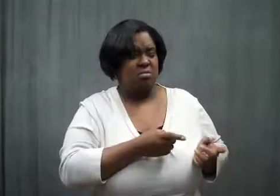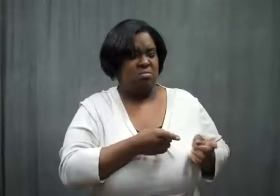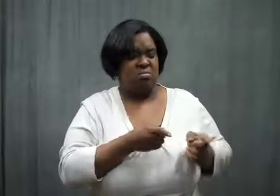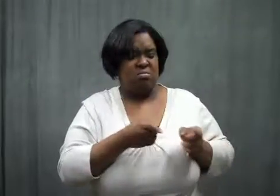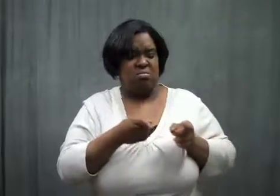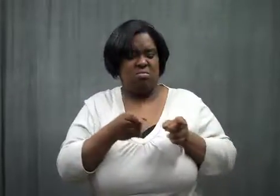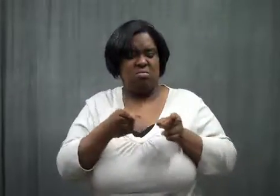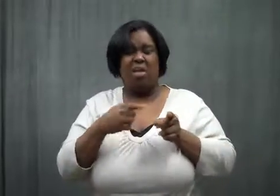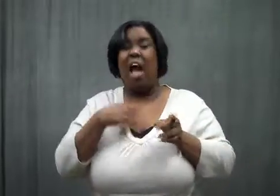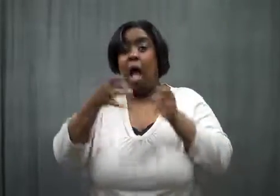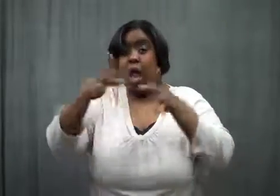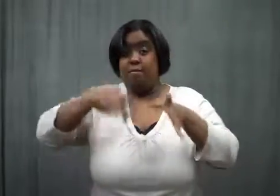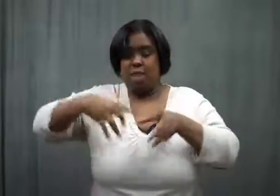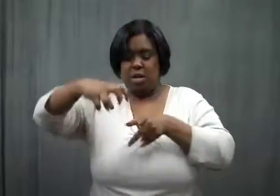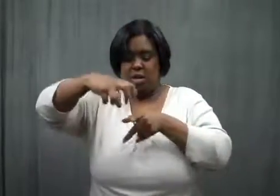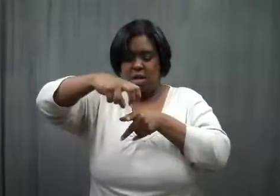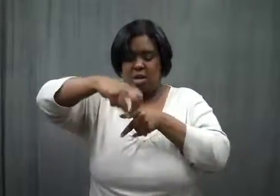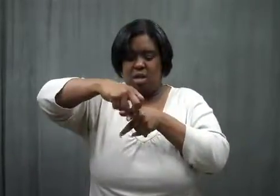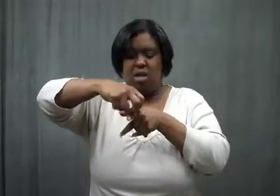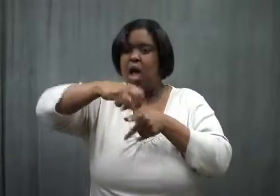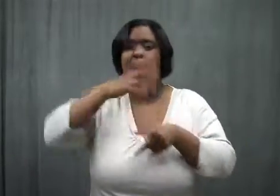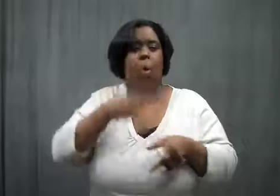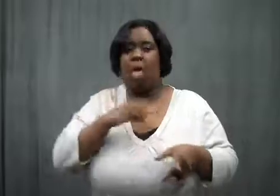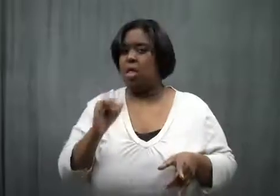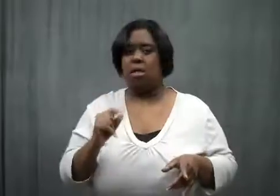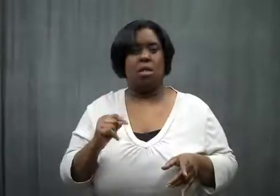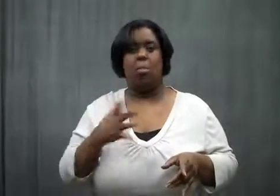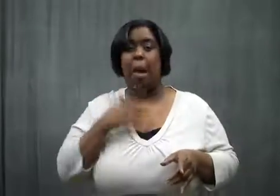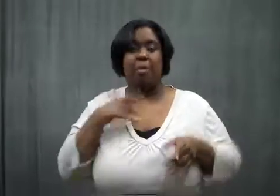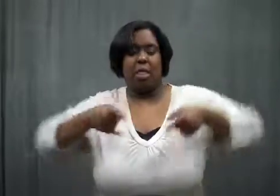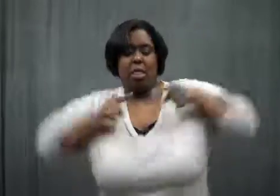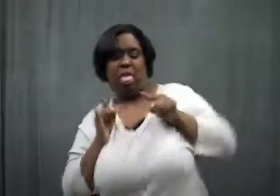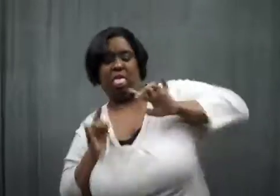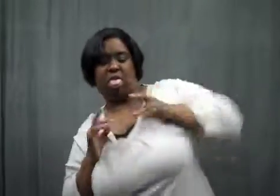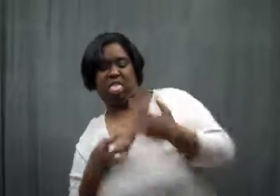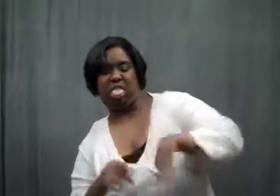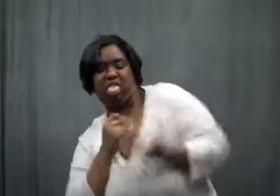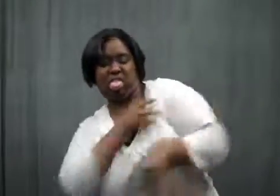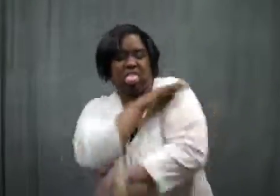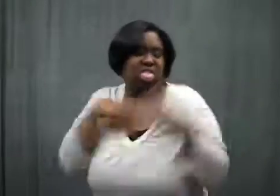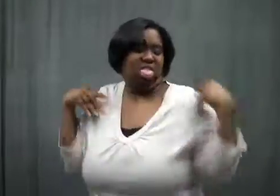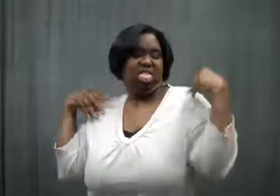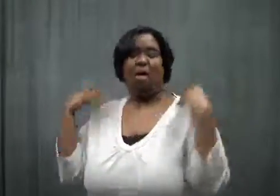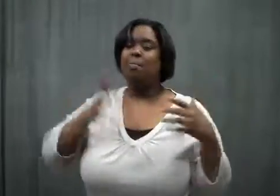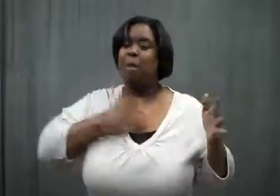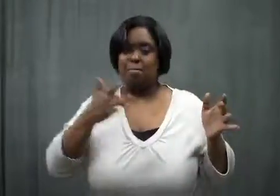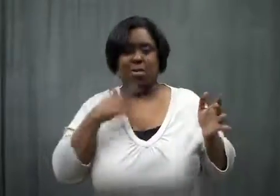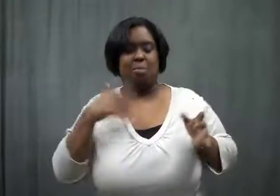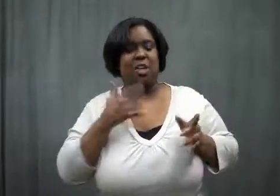I don't like it when they use their claws to grab hold of me. It gives me the heebie jeebies. I held them.